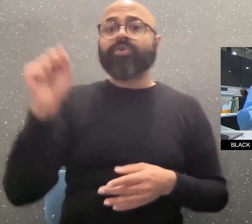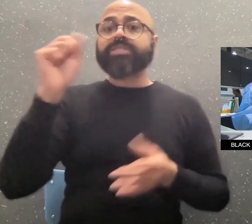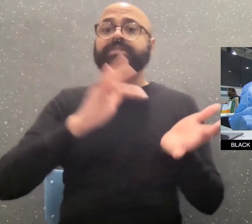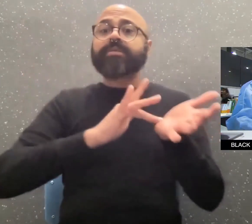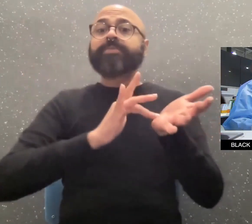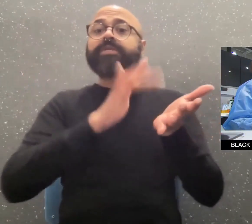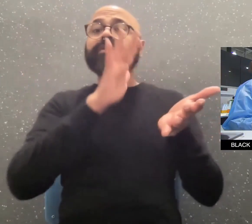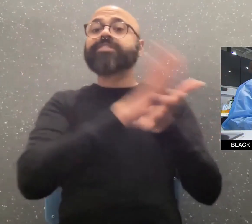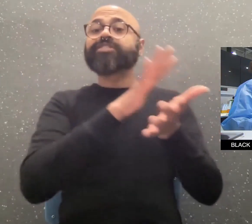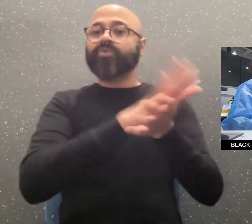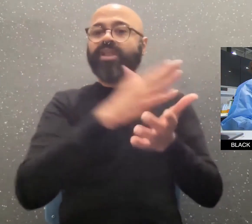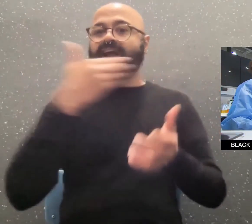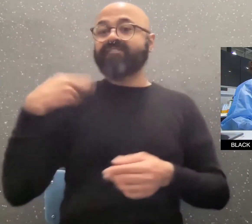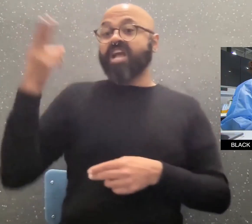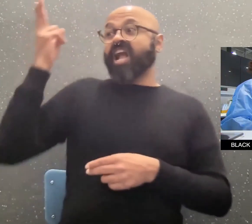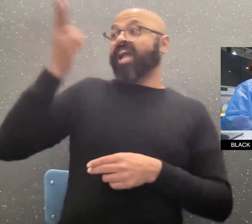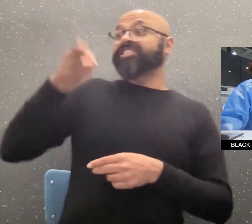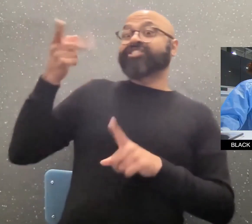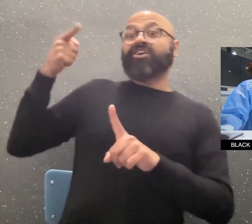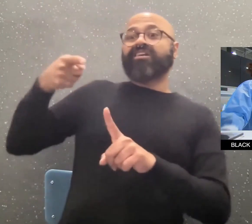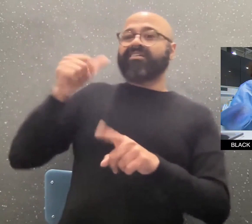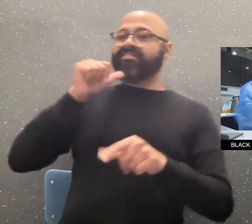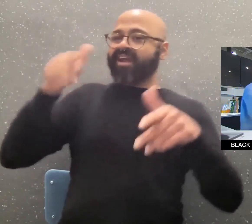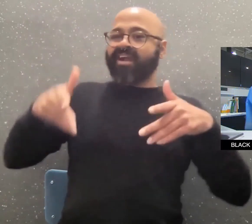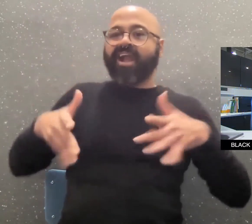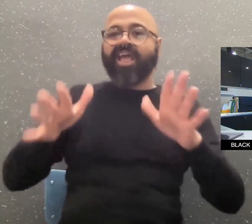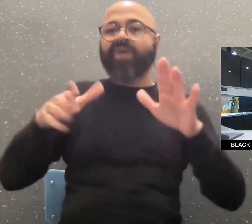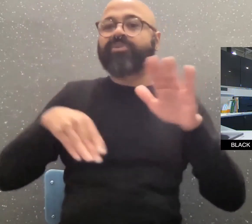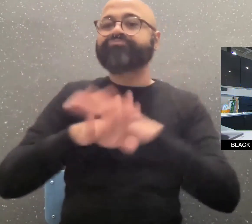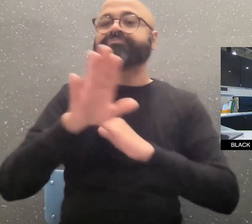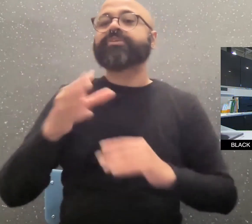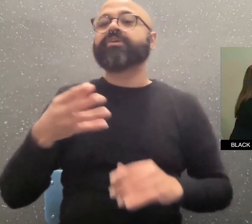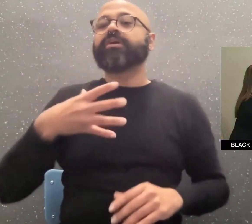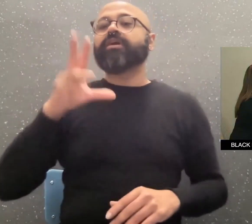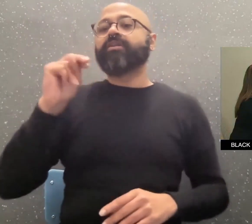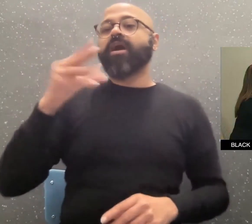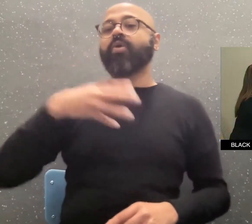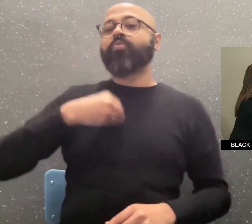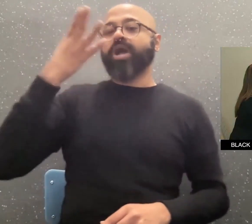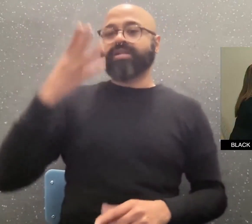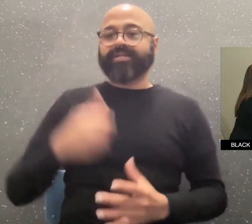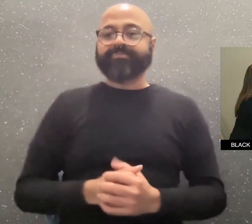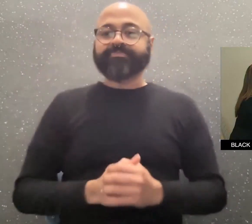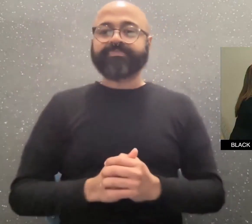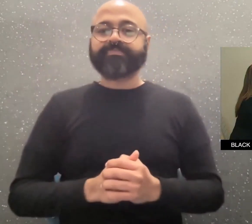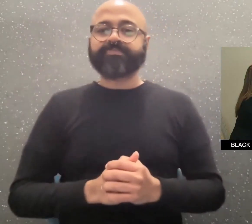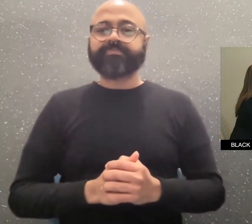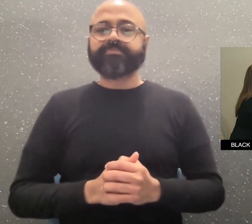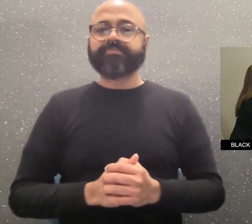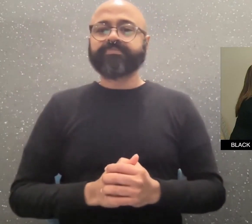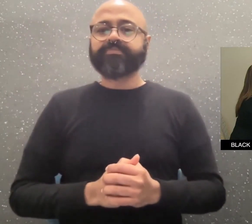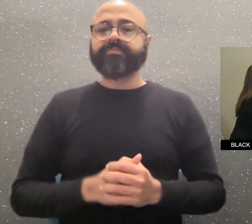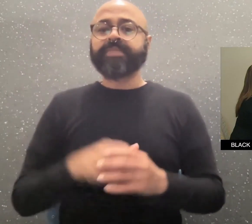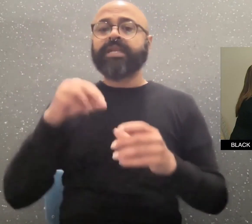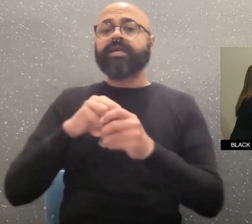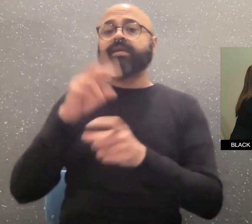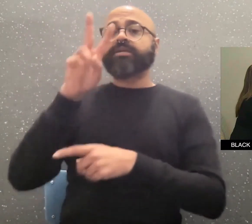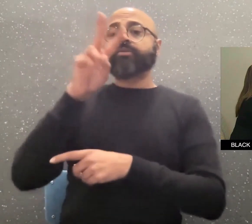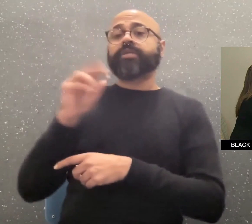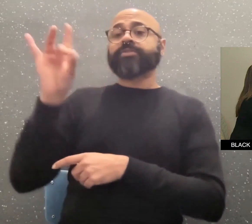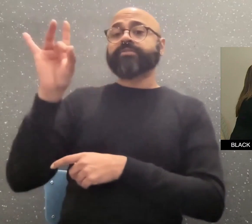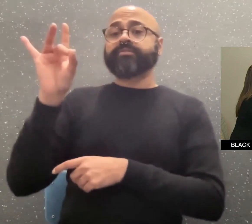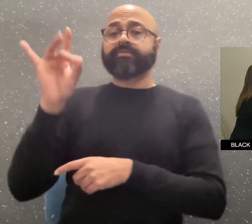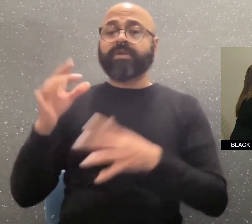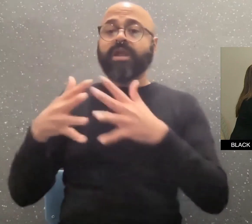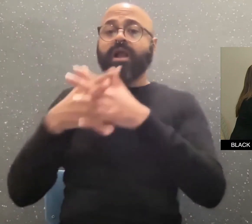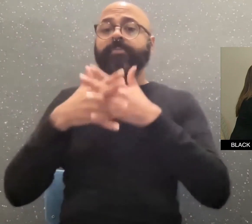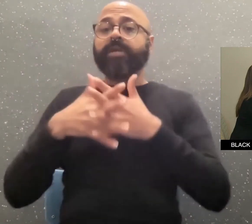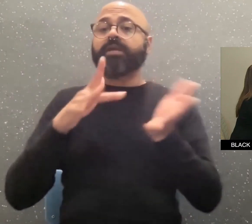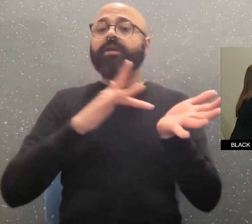many US medical schools have a history of not admitting nonwhites and in 2008 the American